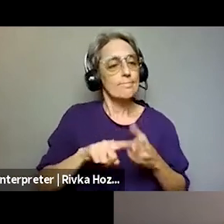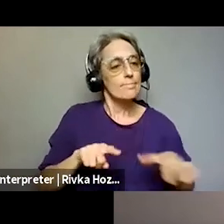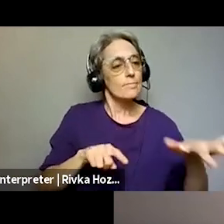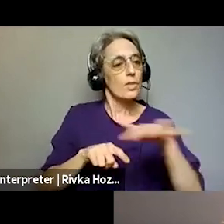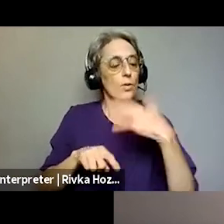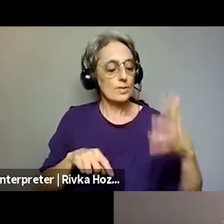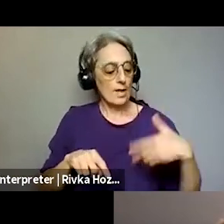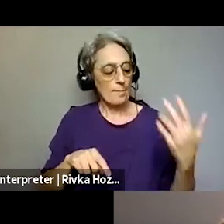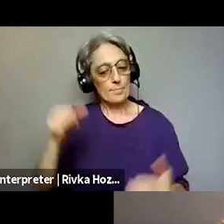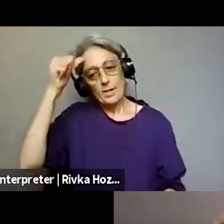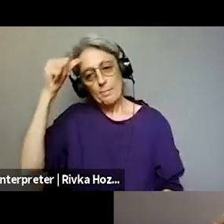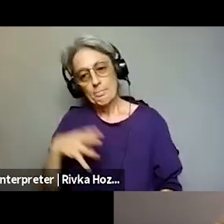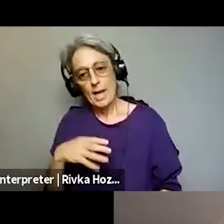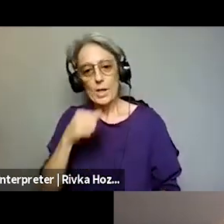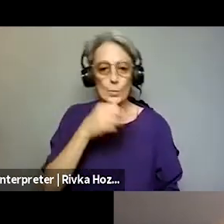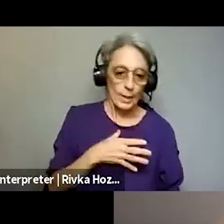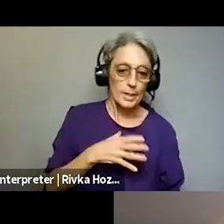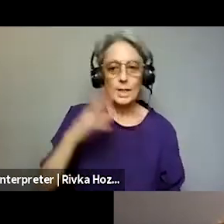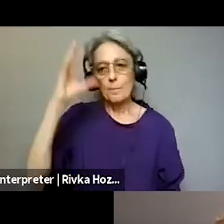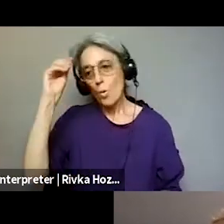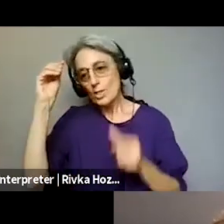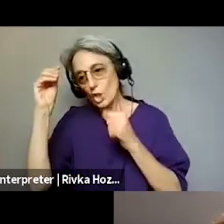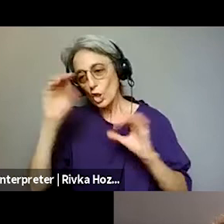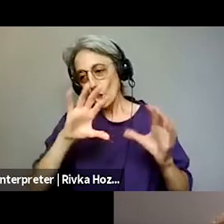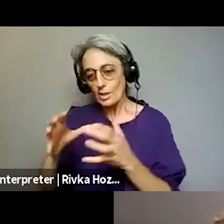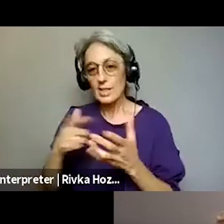men and women and boys and girls then we might have a better source of